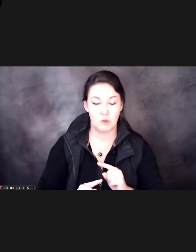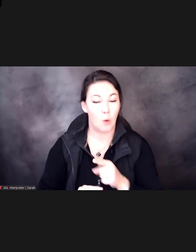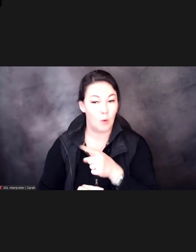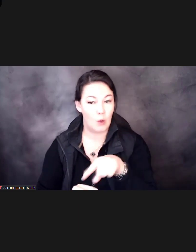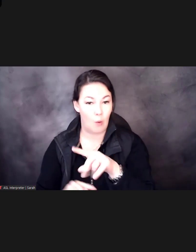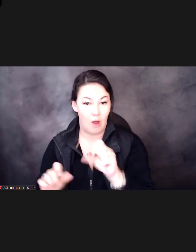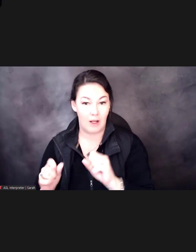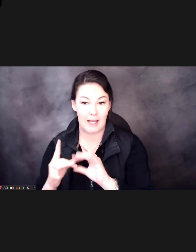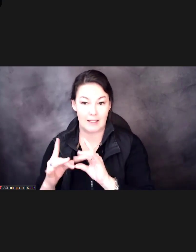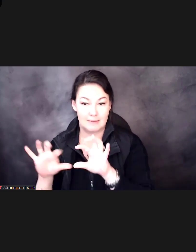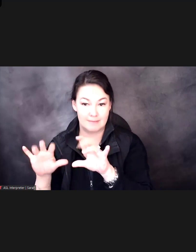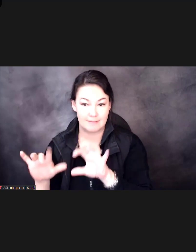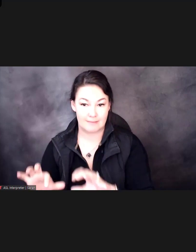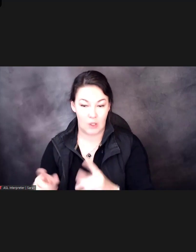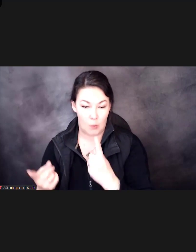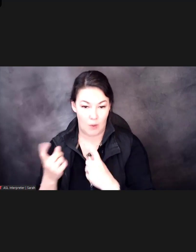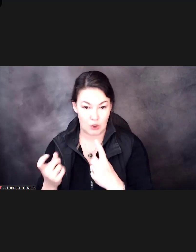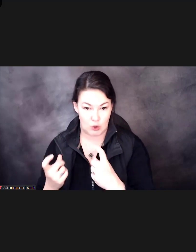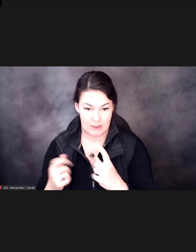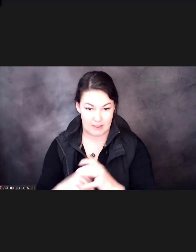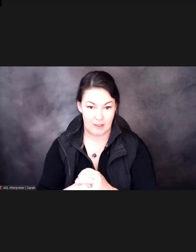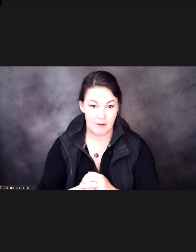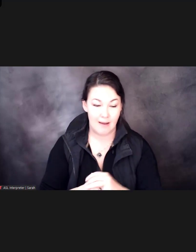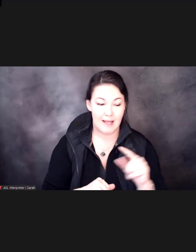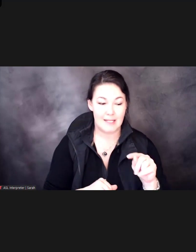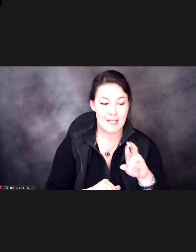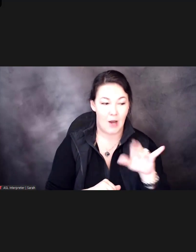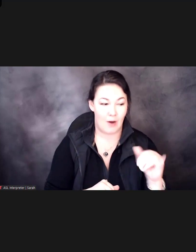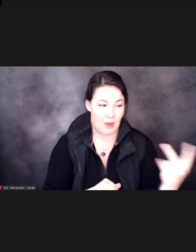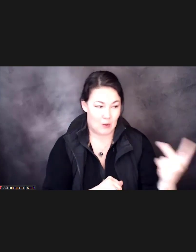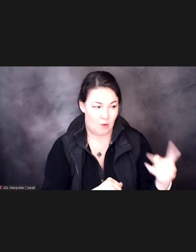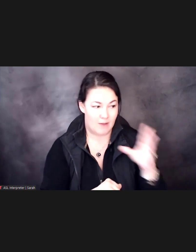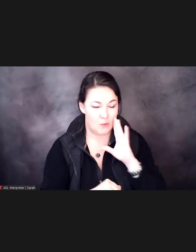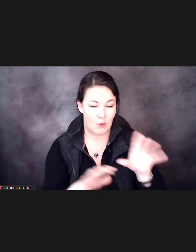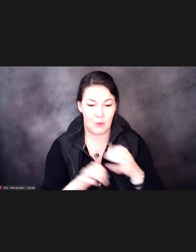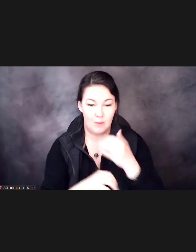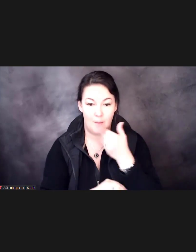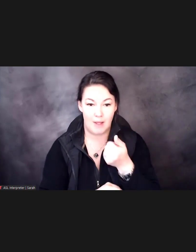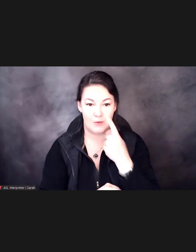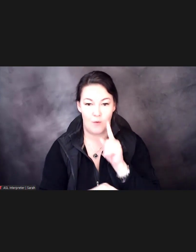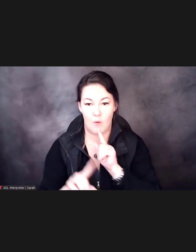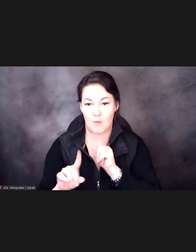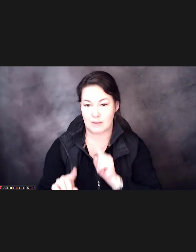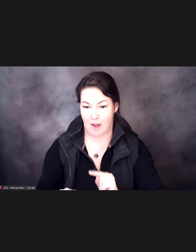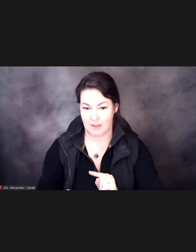questions or comments.